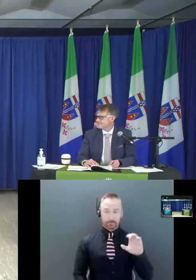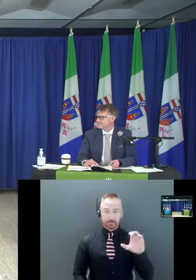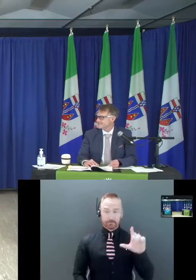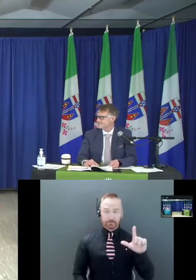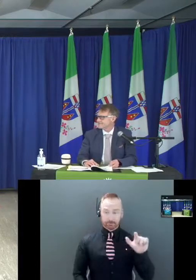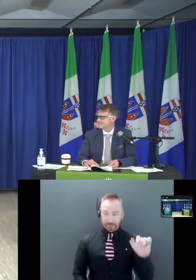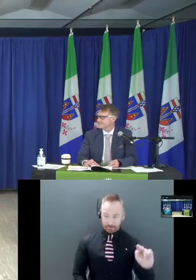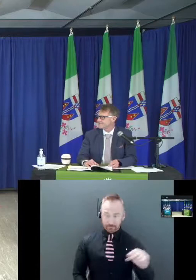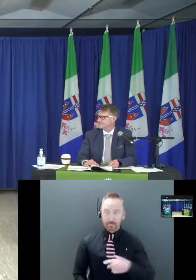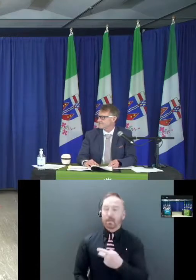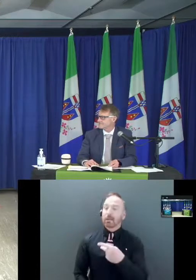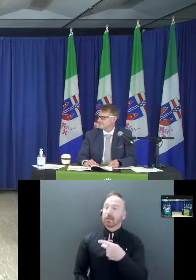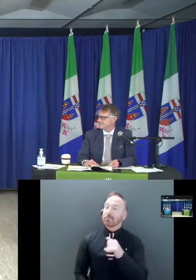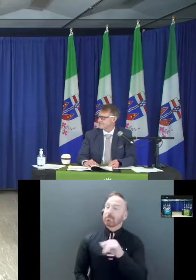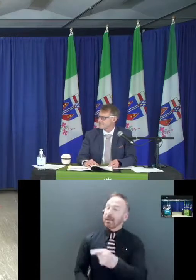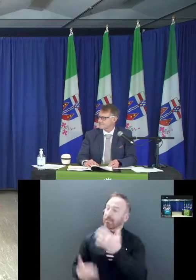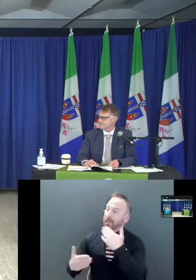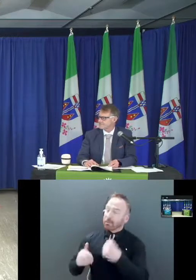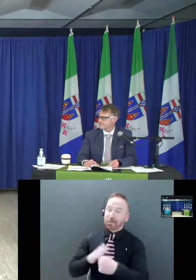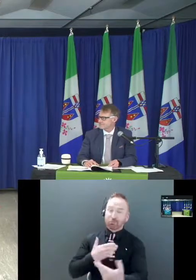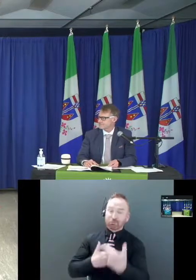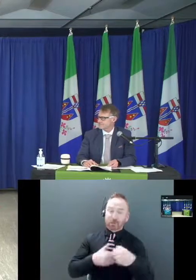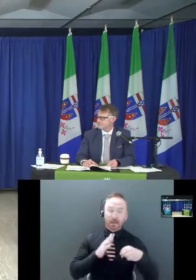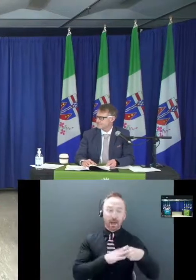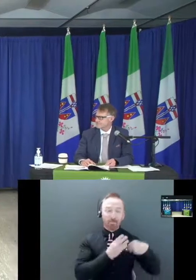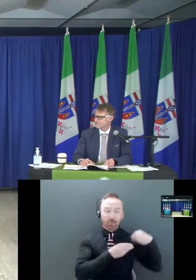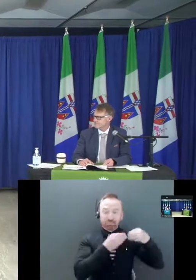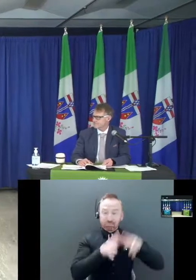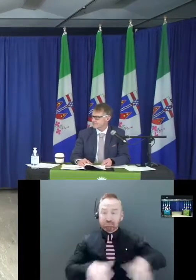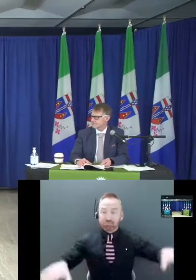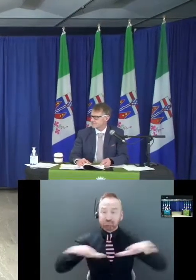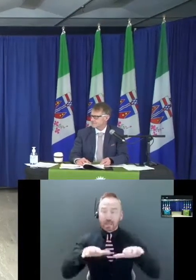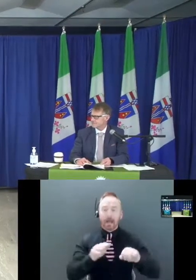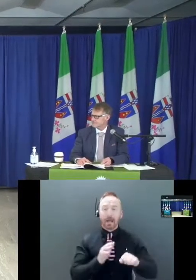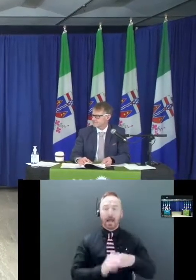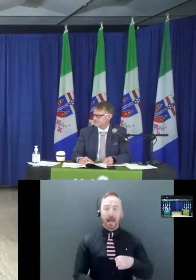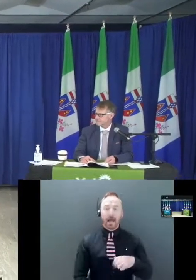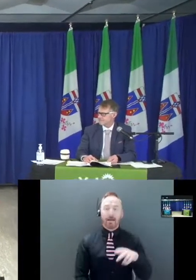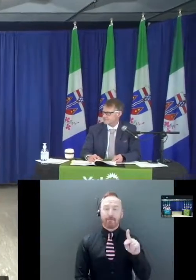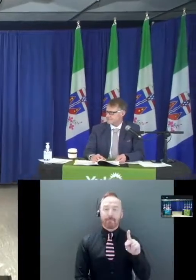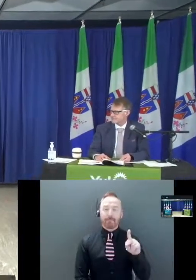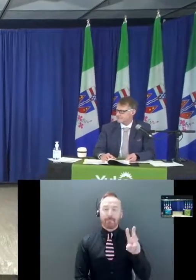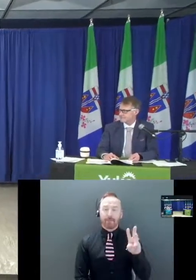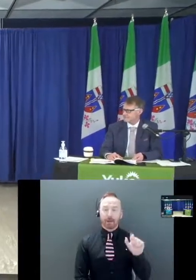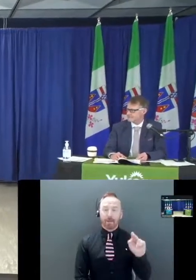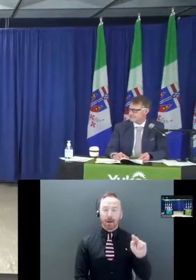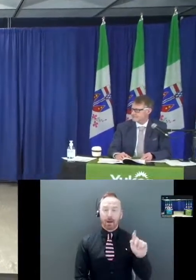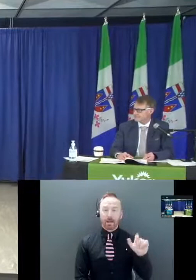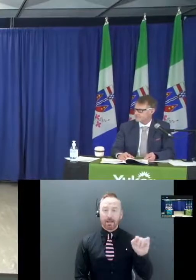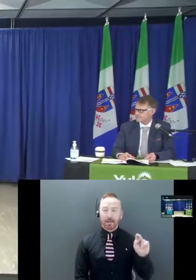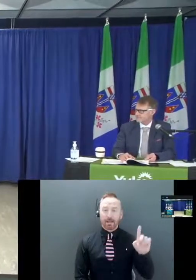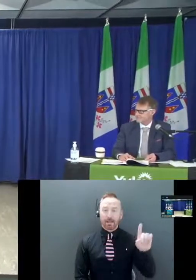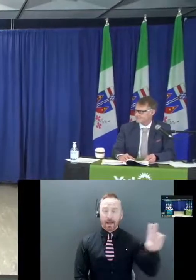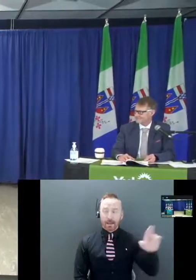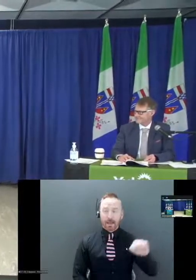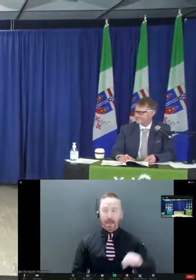Thank you so much, Pat. And thank you for joining us on the traditional tare I have to of the Kwanlin Dun First Nation and the council. It is really good to be here